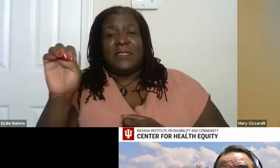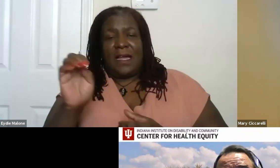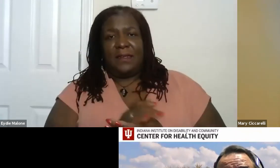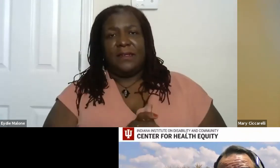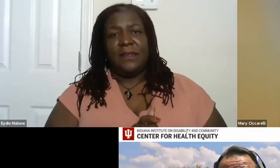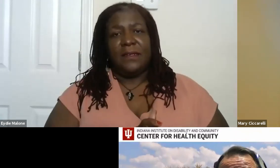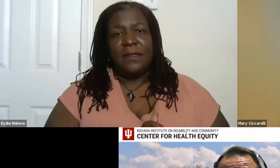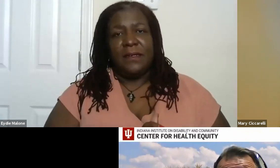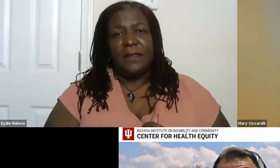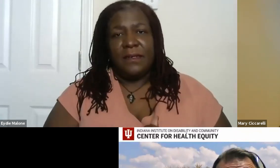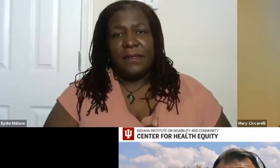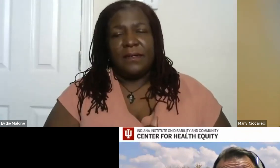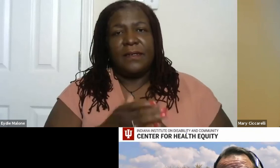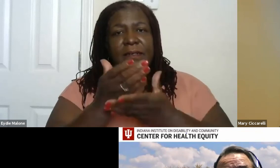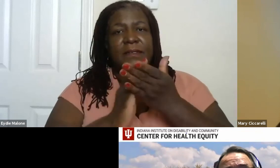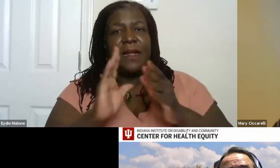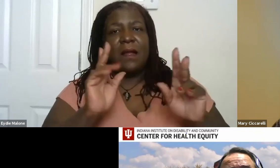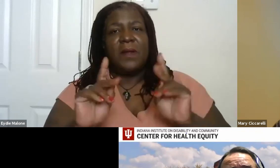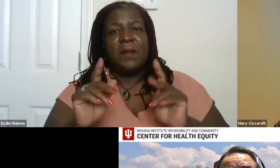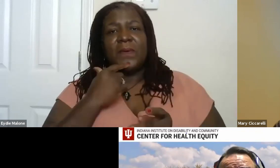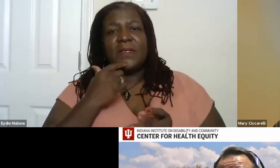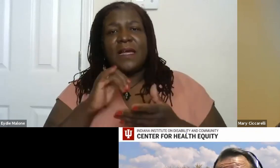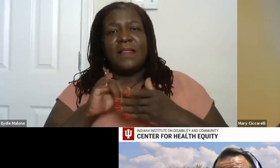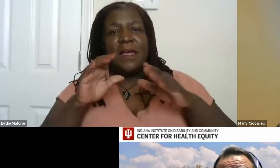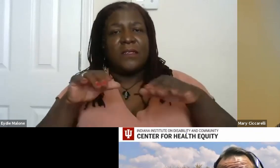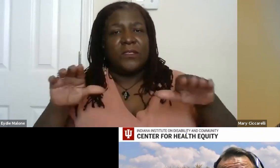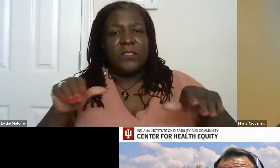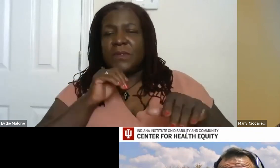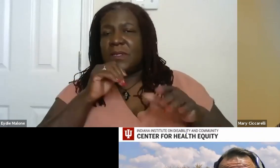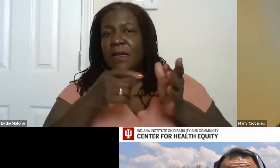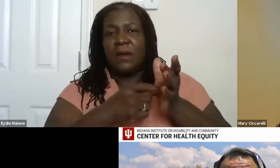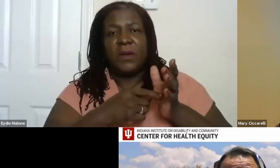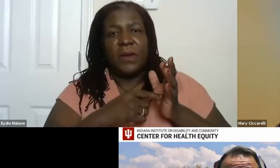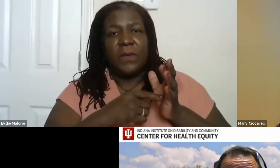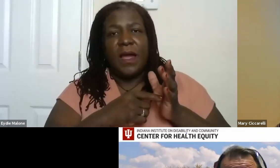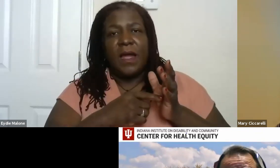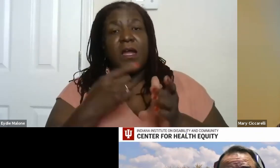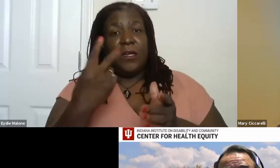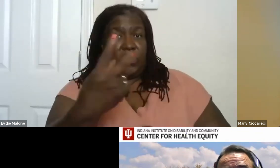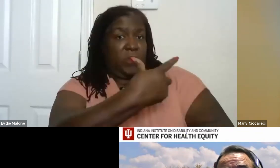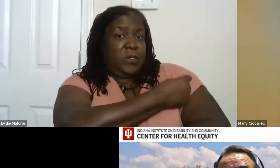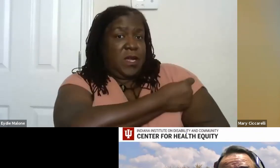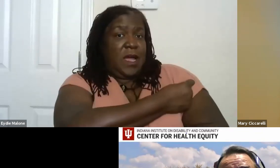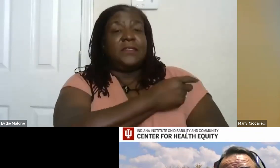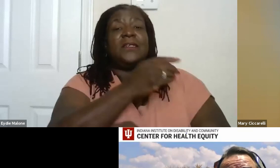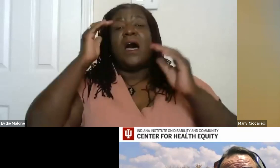Some reports state that children will not require two shots as adults do nowadays. Is